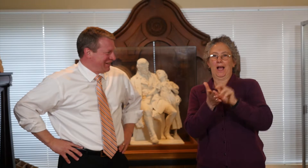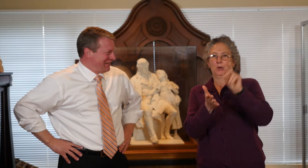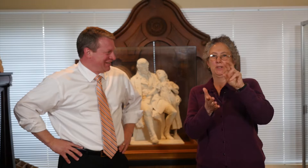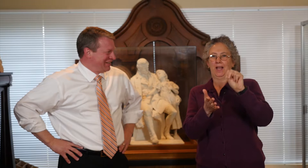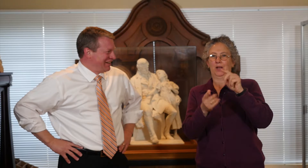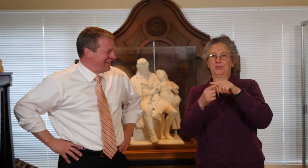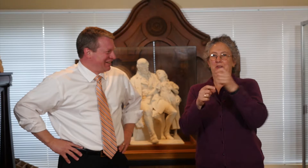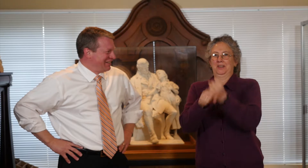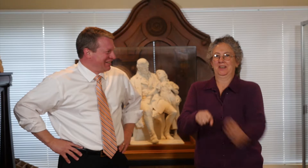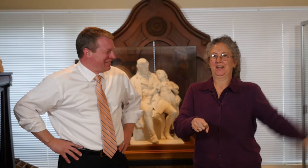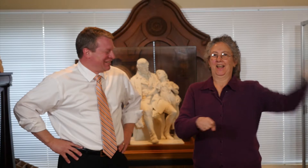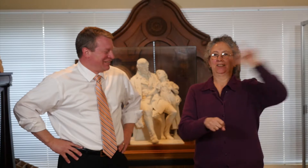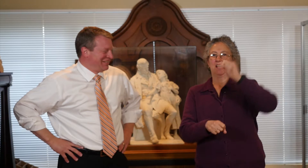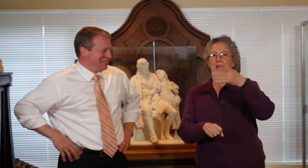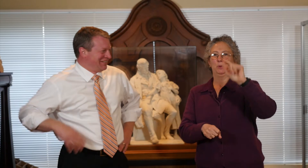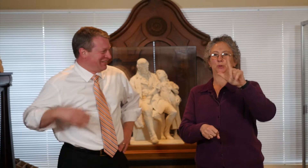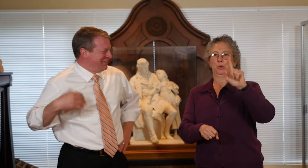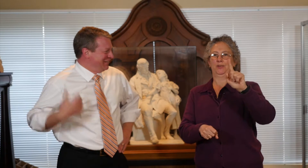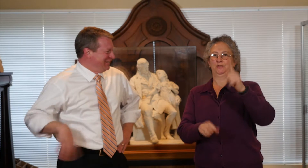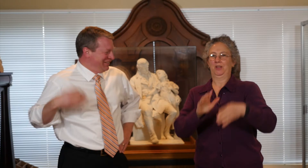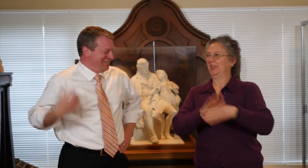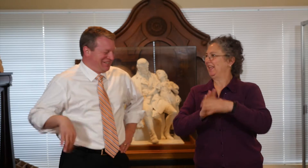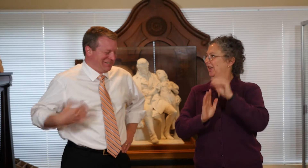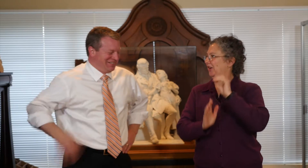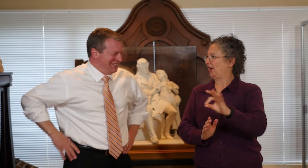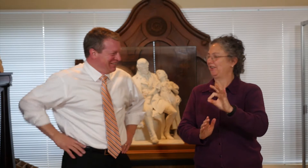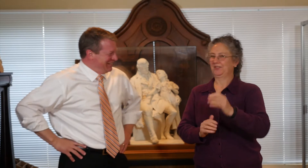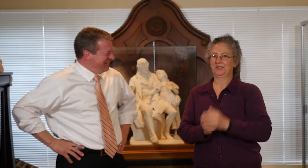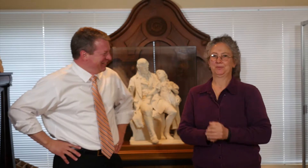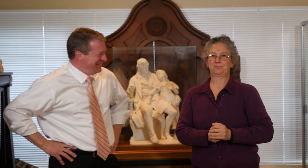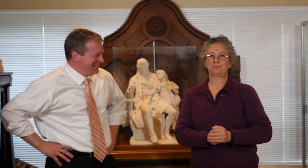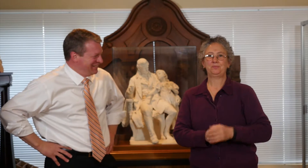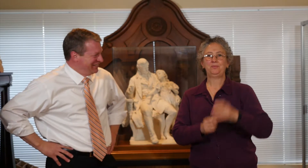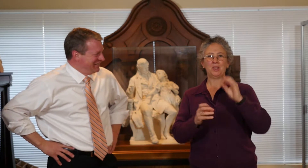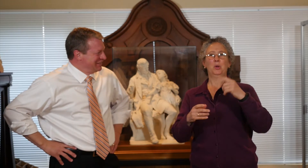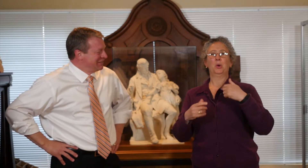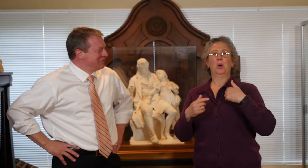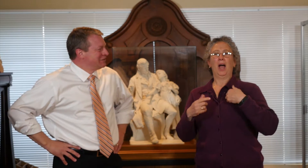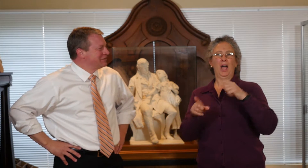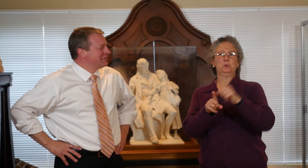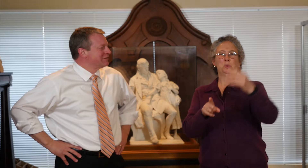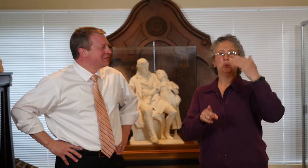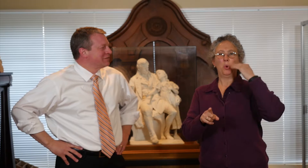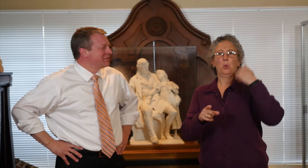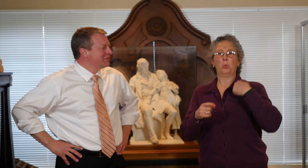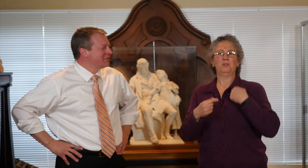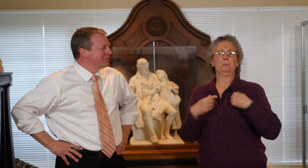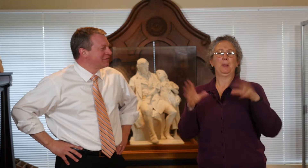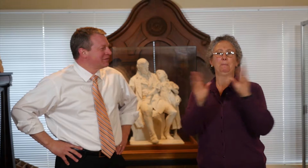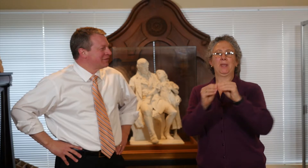kick-off next year. We've started the count down.